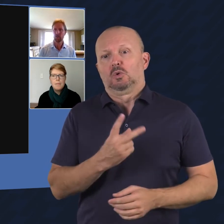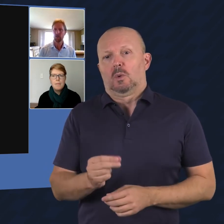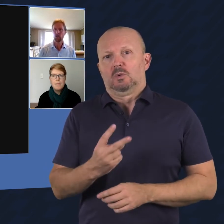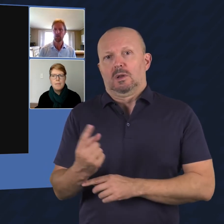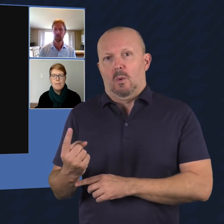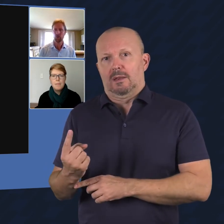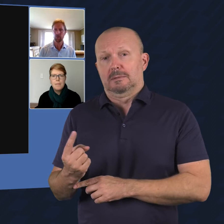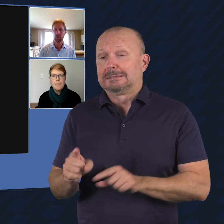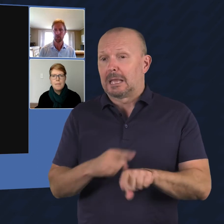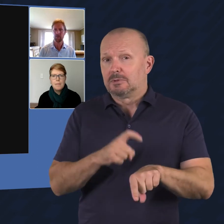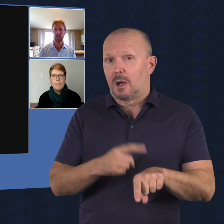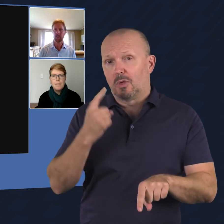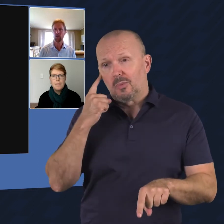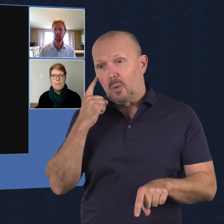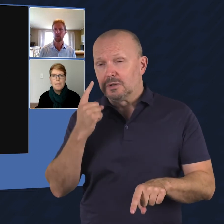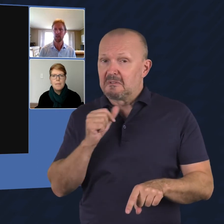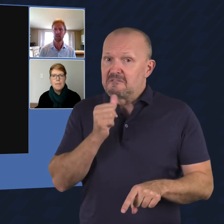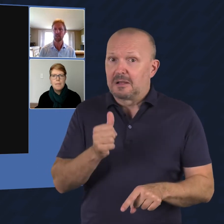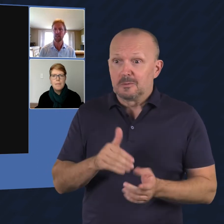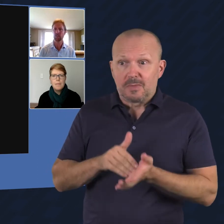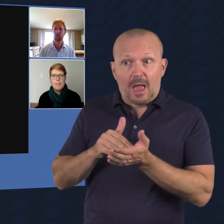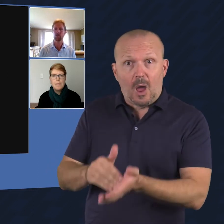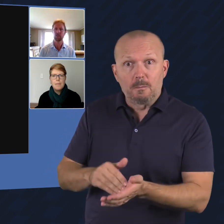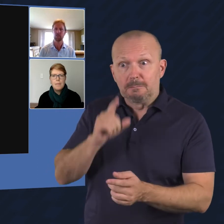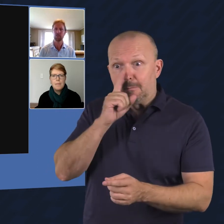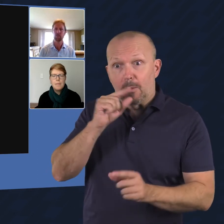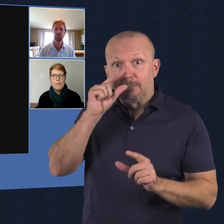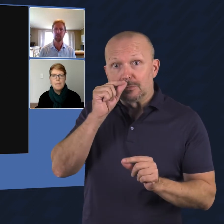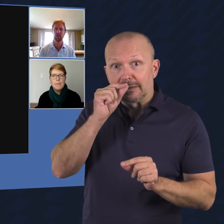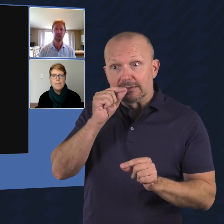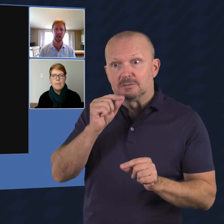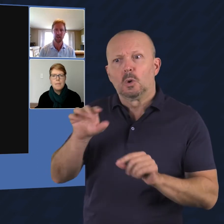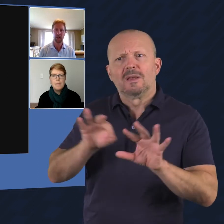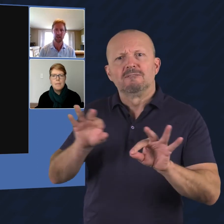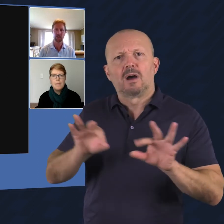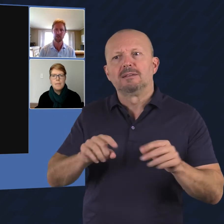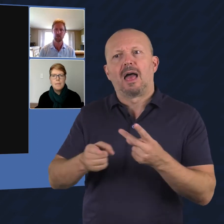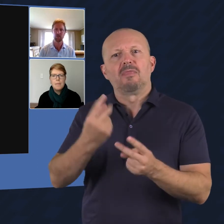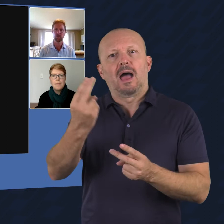we also thought it would be fun to help people understand its possibilities by inviting other artists to contribute